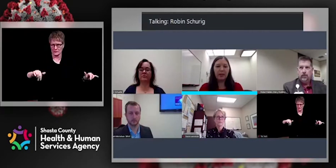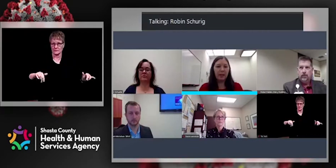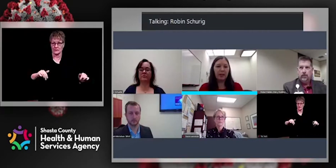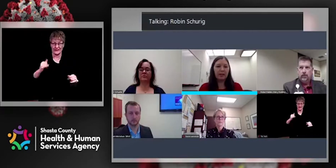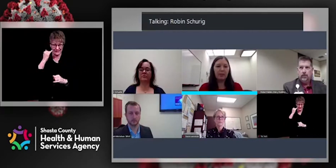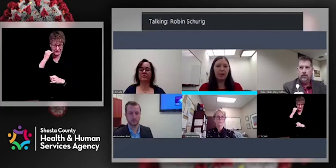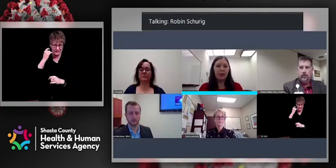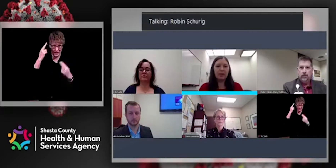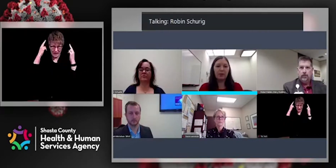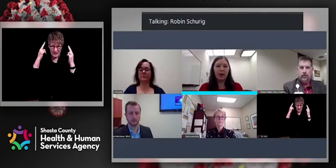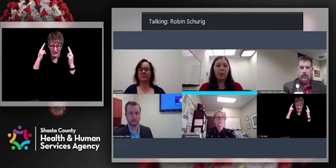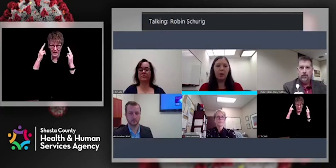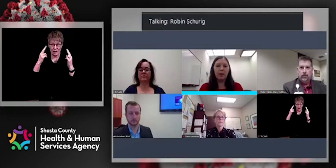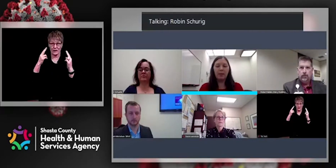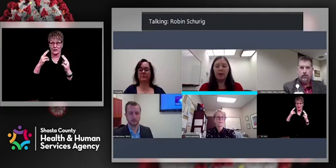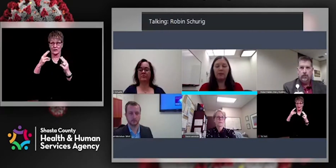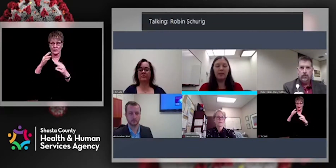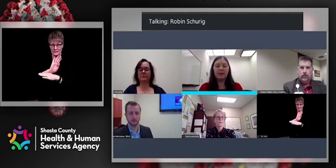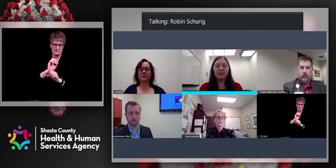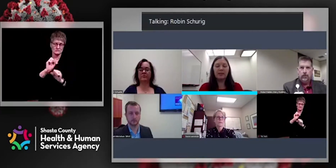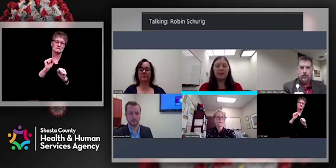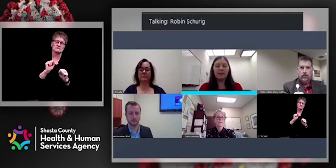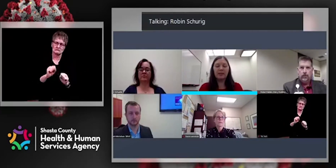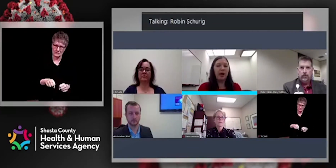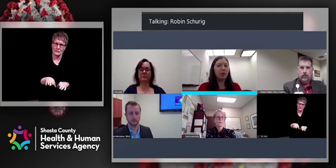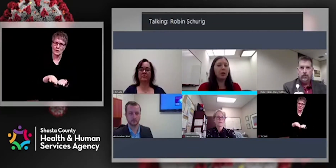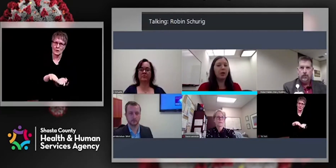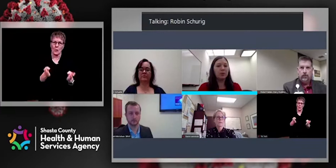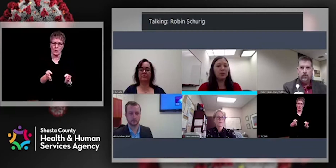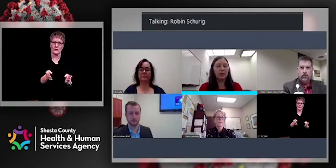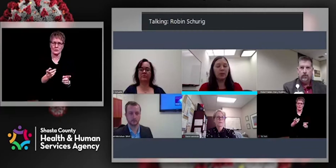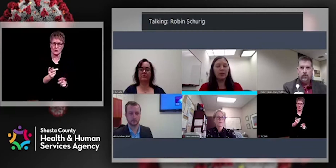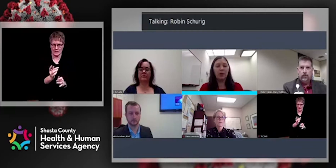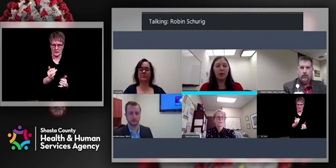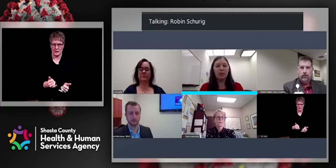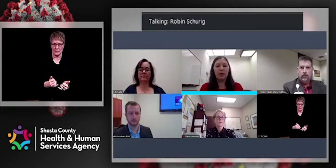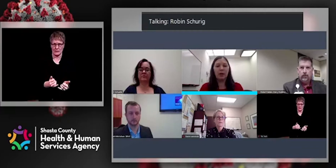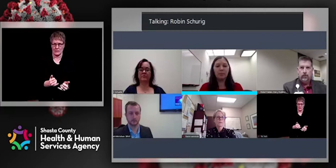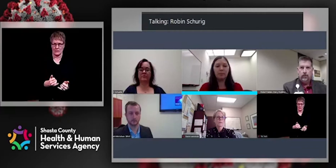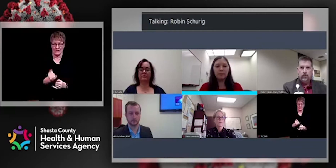tier. And that's one example of a sector that would have to close if we were to go into the